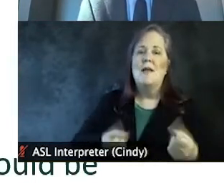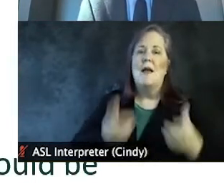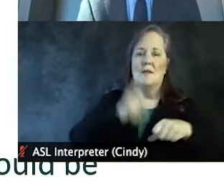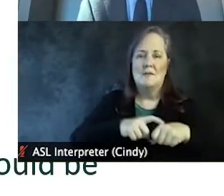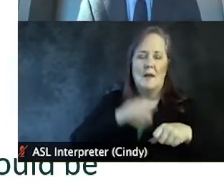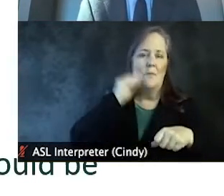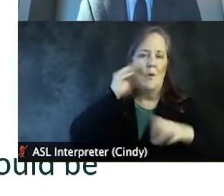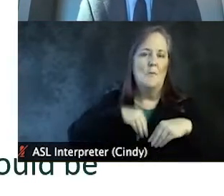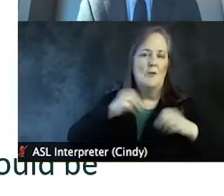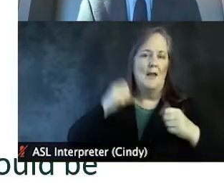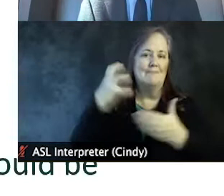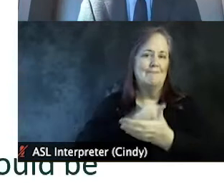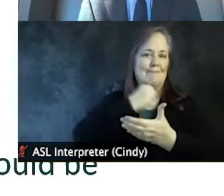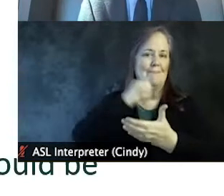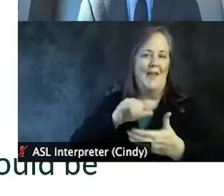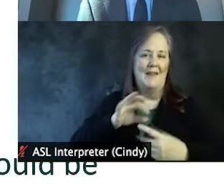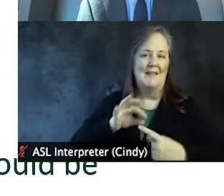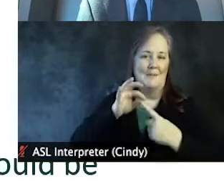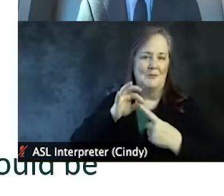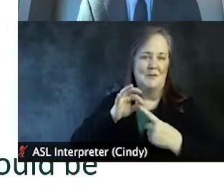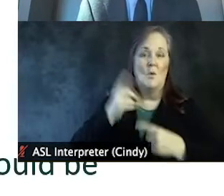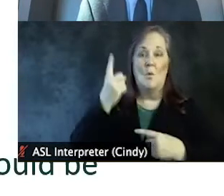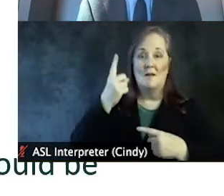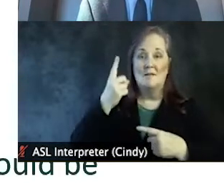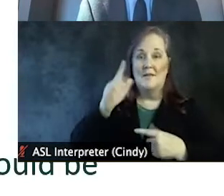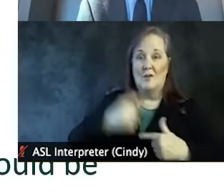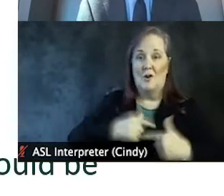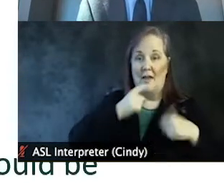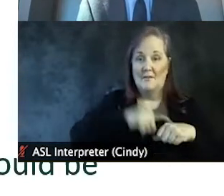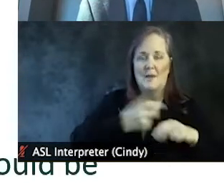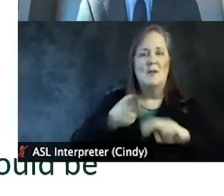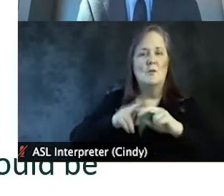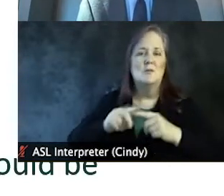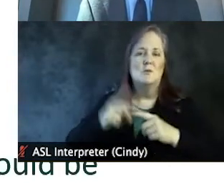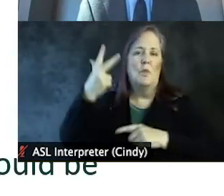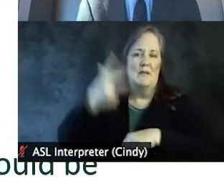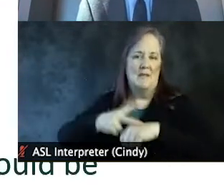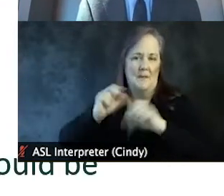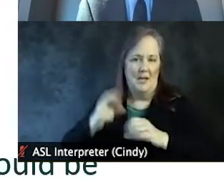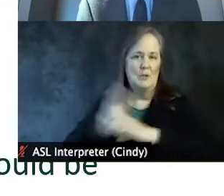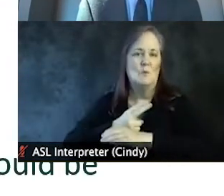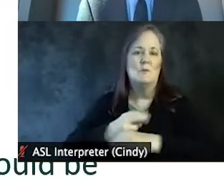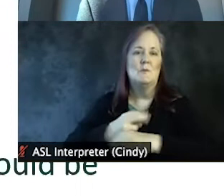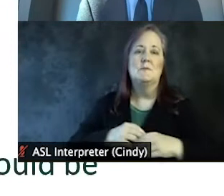We also think schools could receive similar property tax gains to those of cities, counties, and special districts. Thank you.